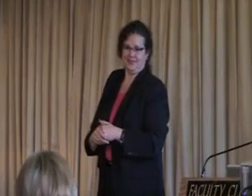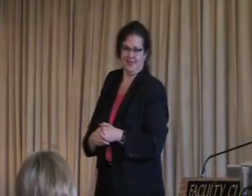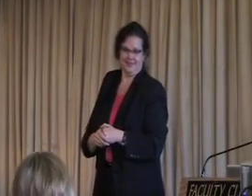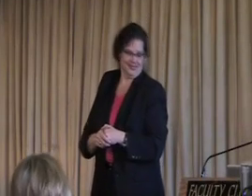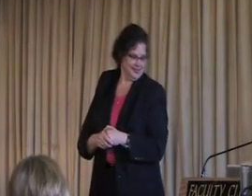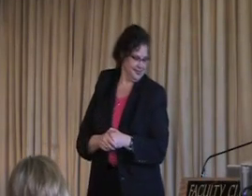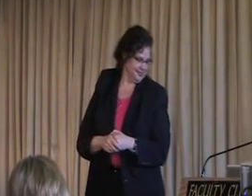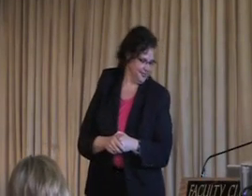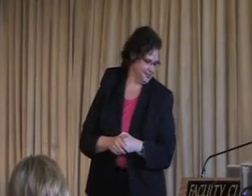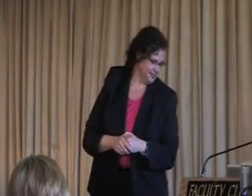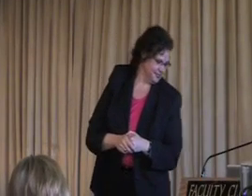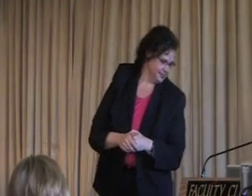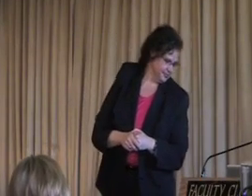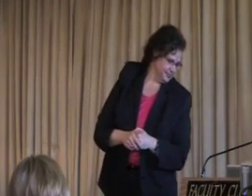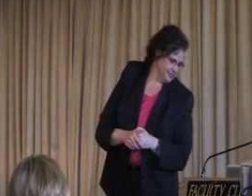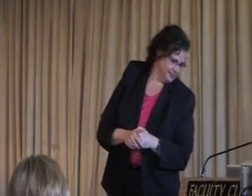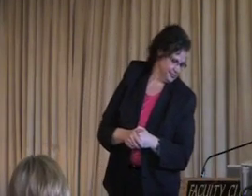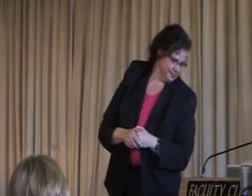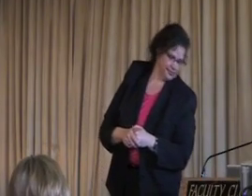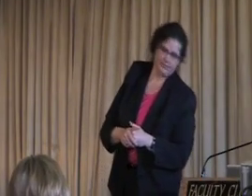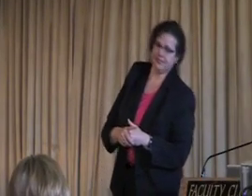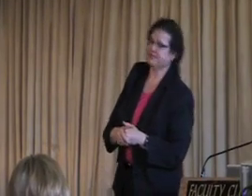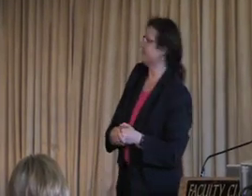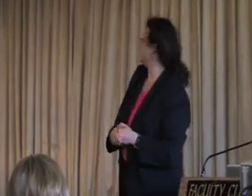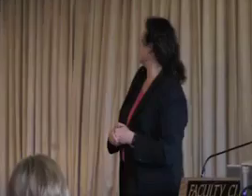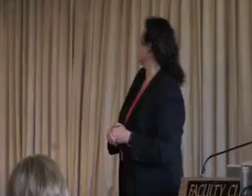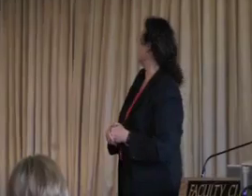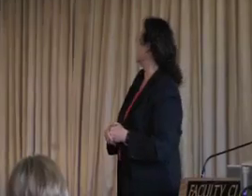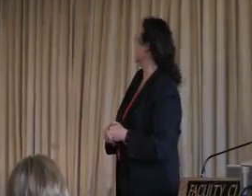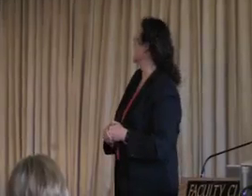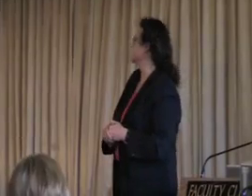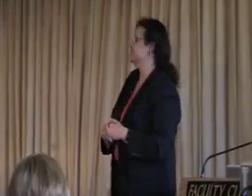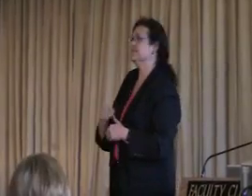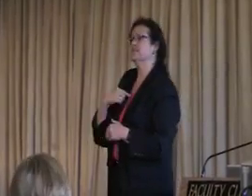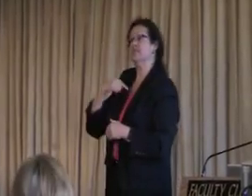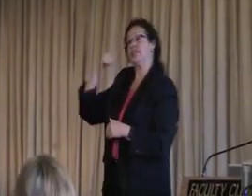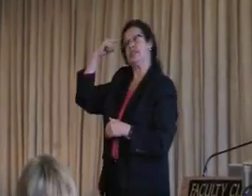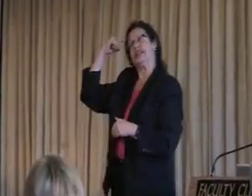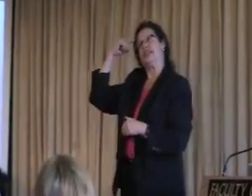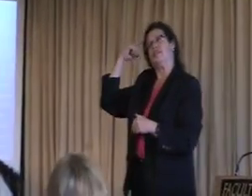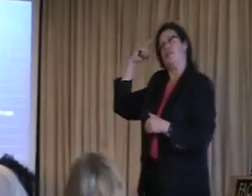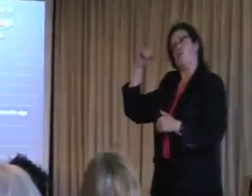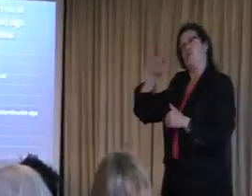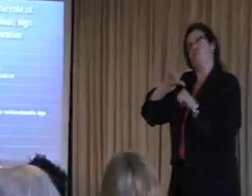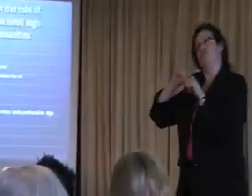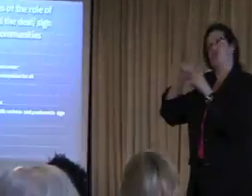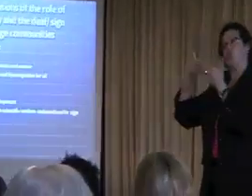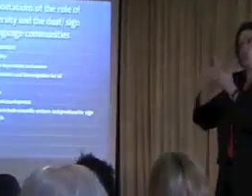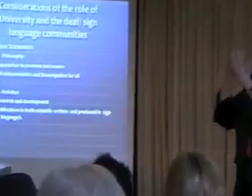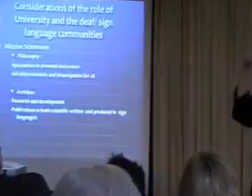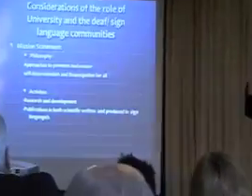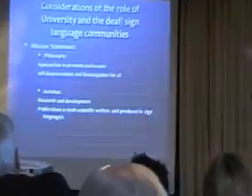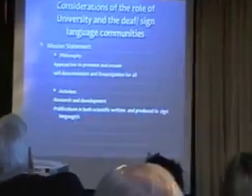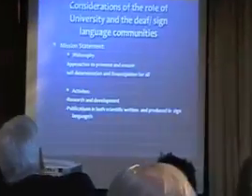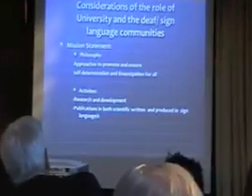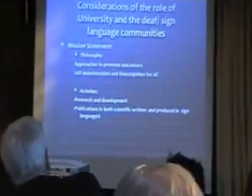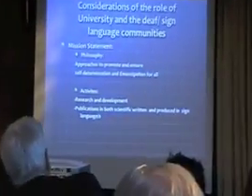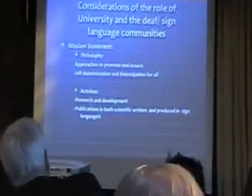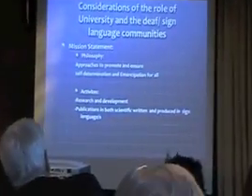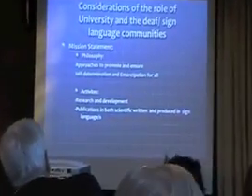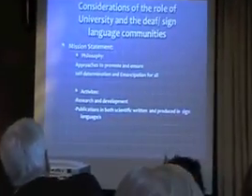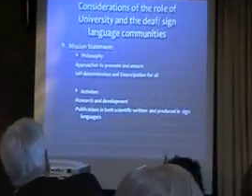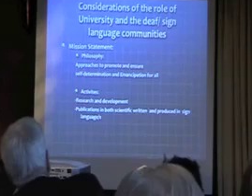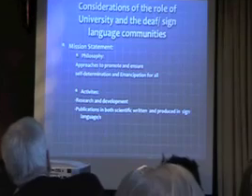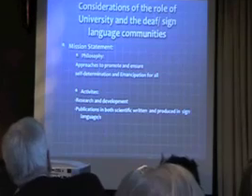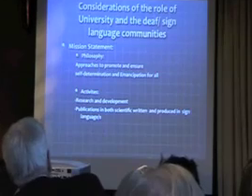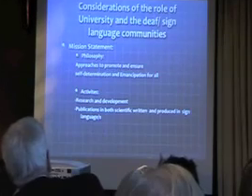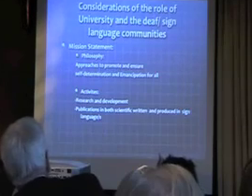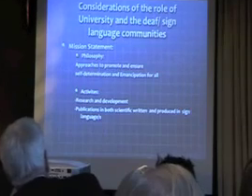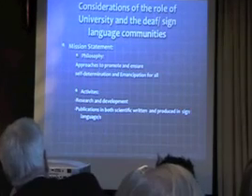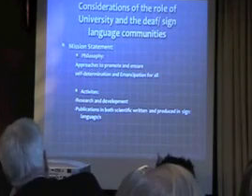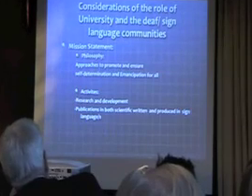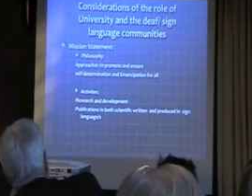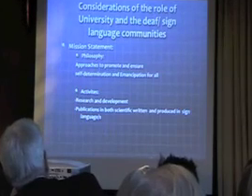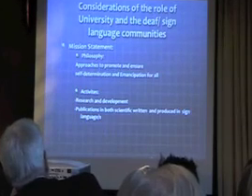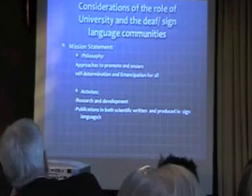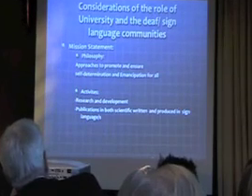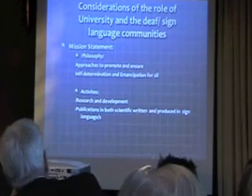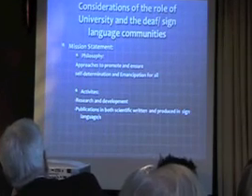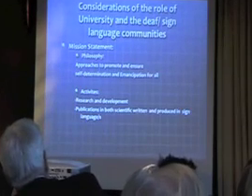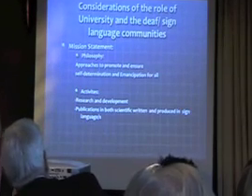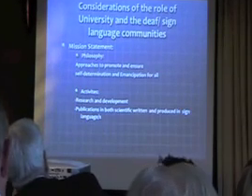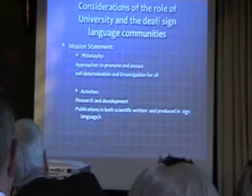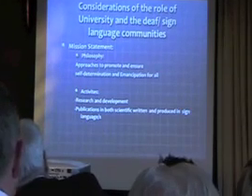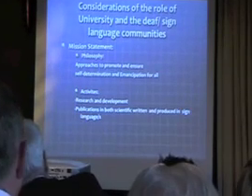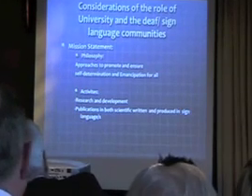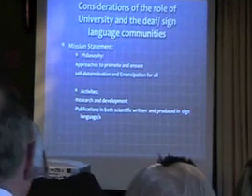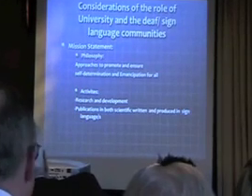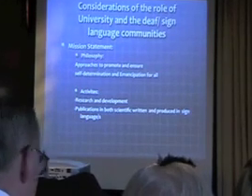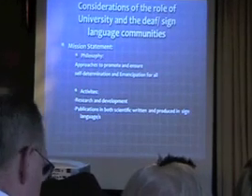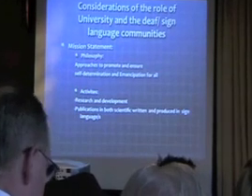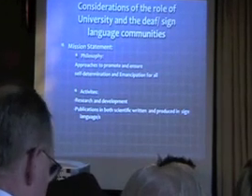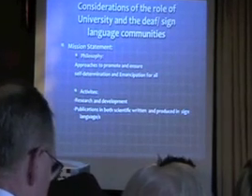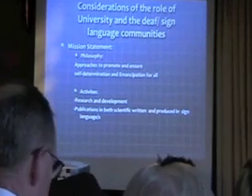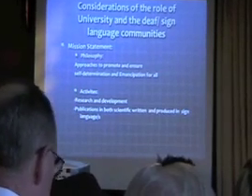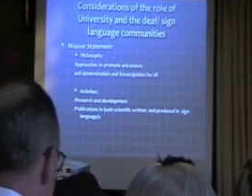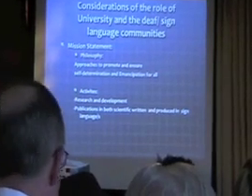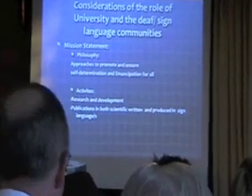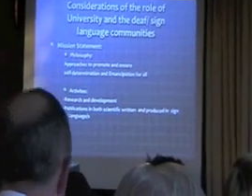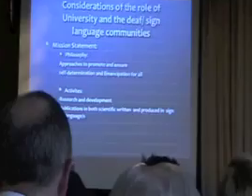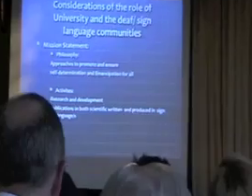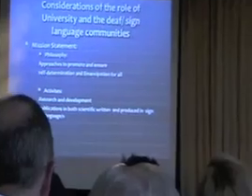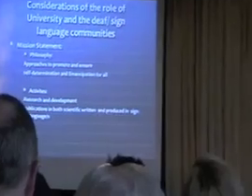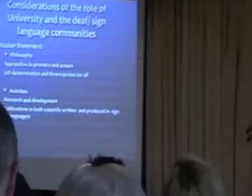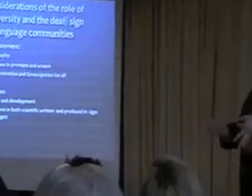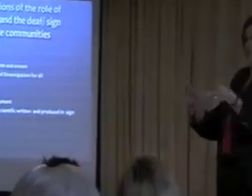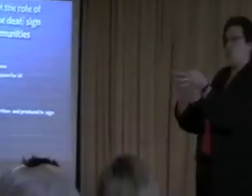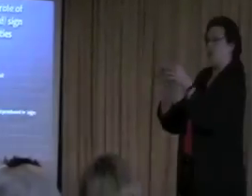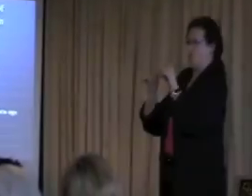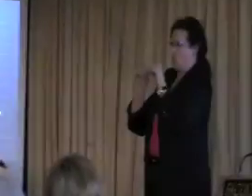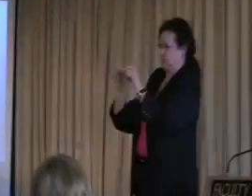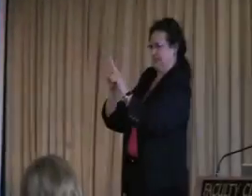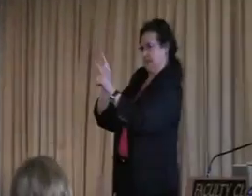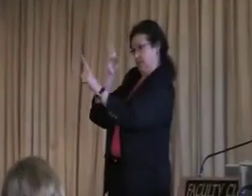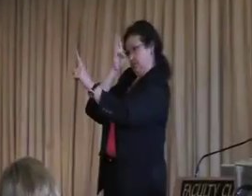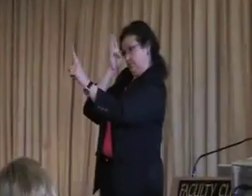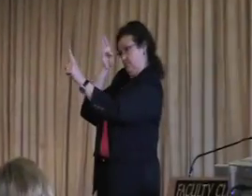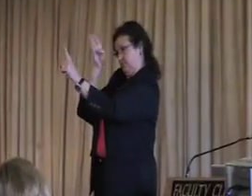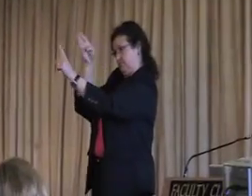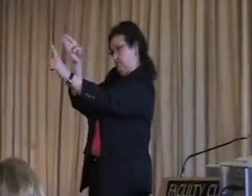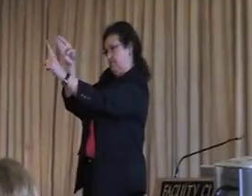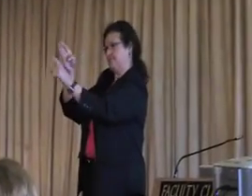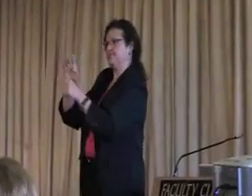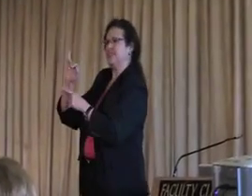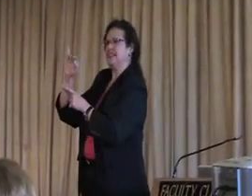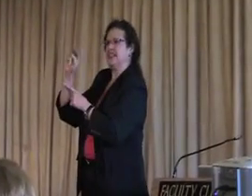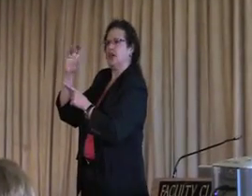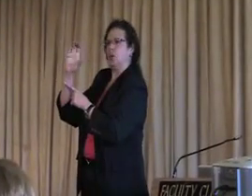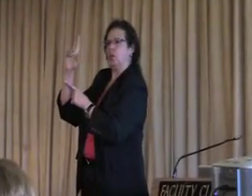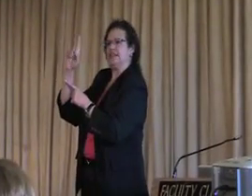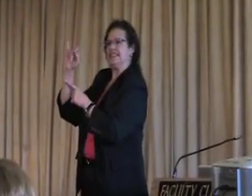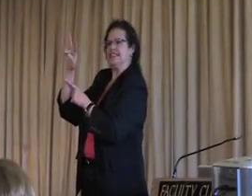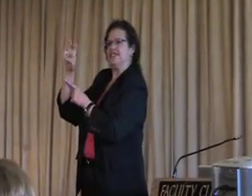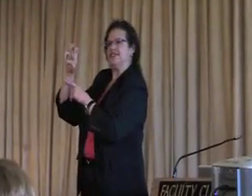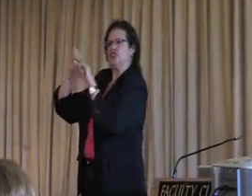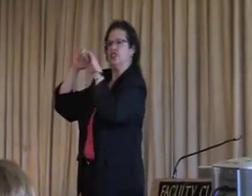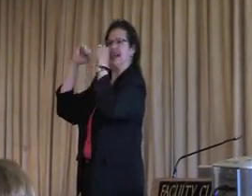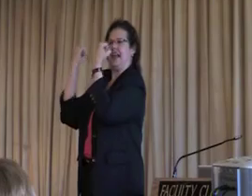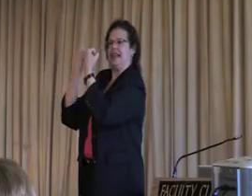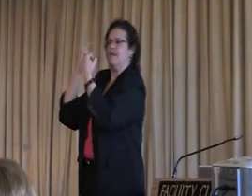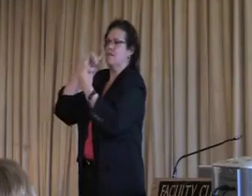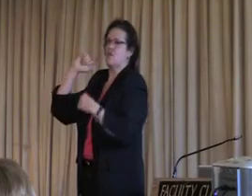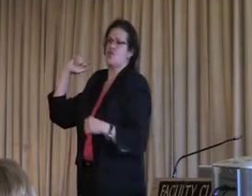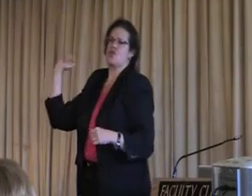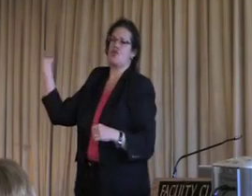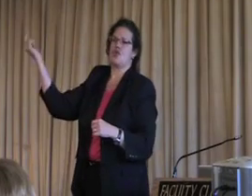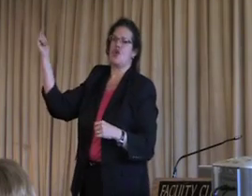we think about new definition, we need to consider the role of the university. And one